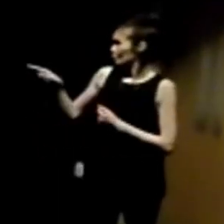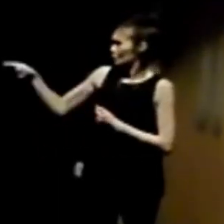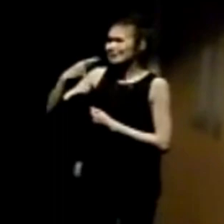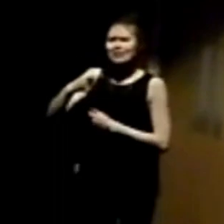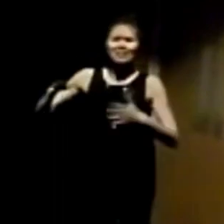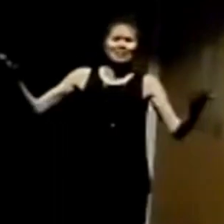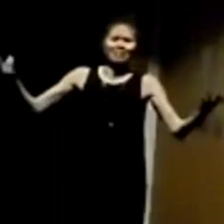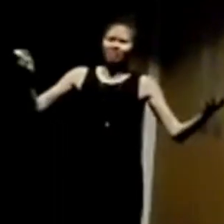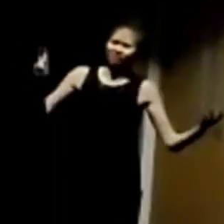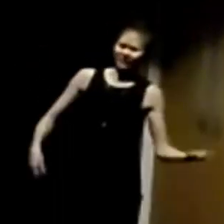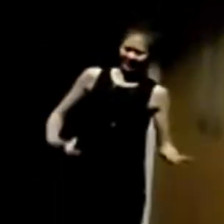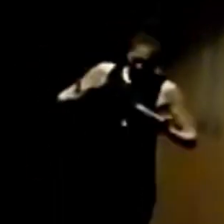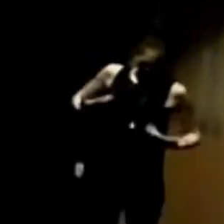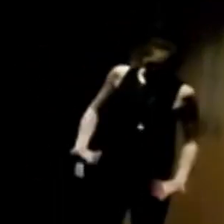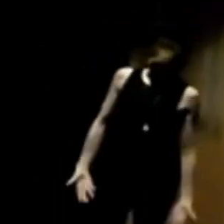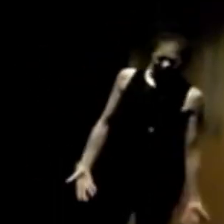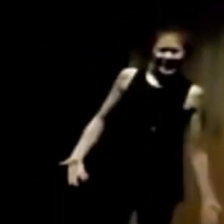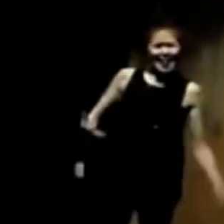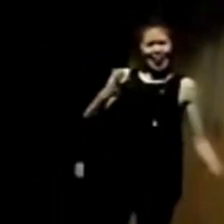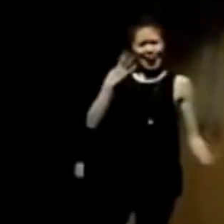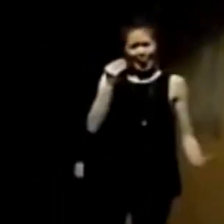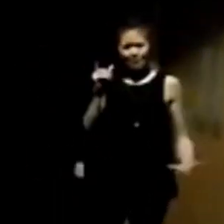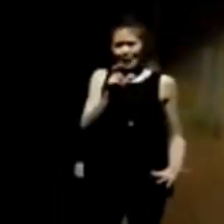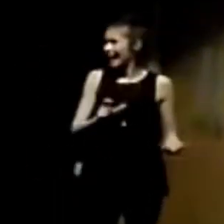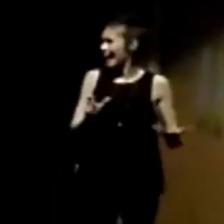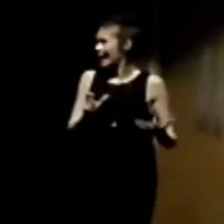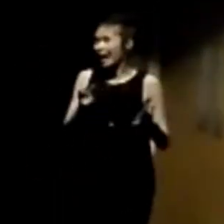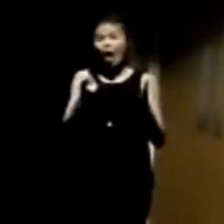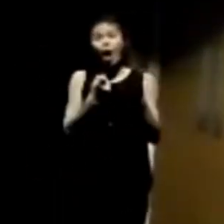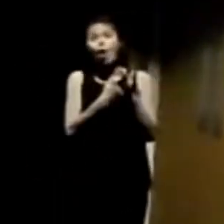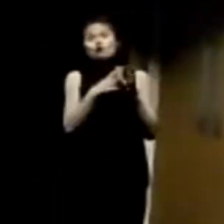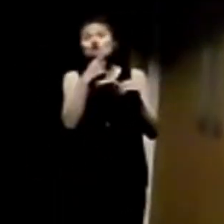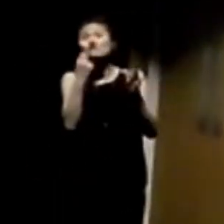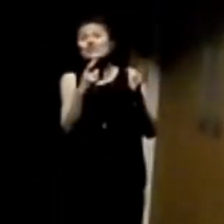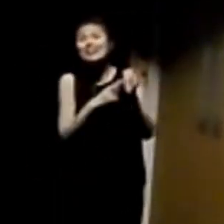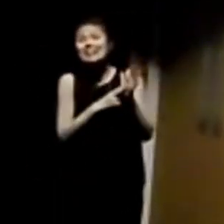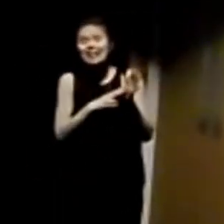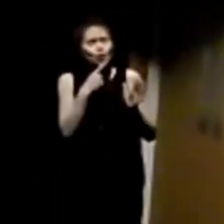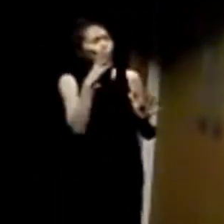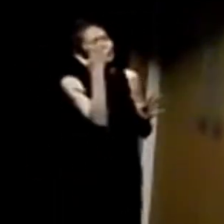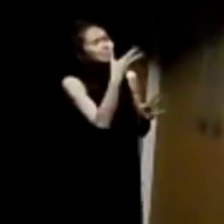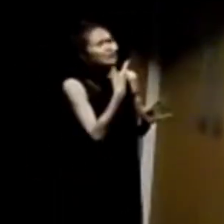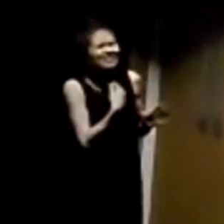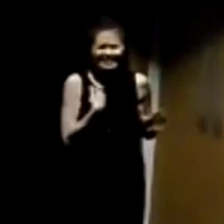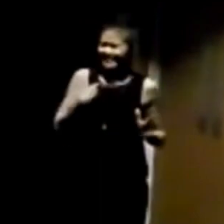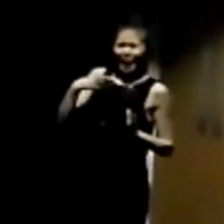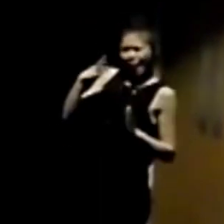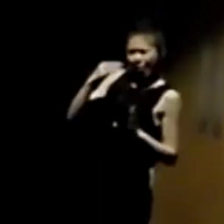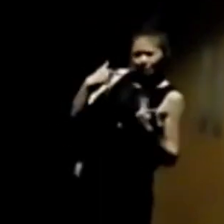It's lemon and vegan, is sort of saying is I don't like lemon.